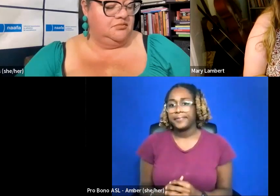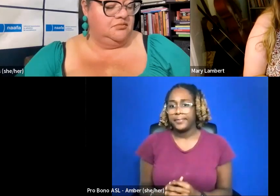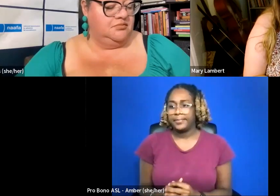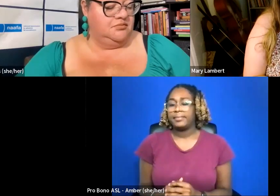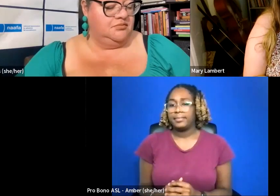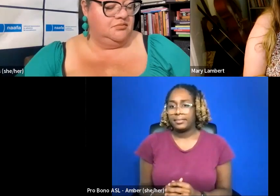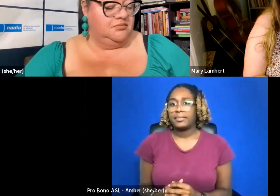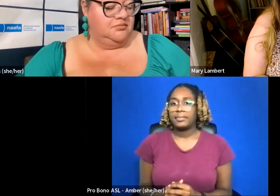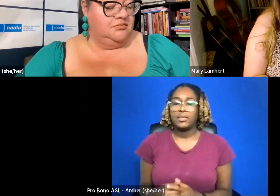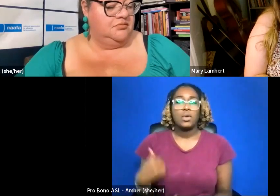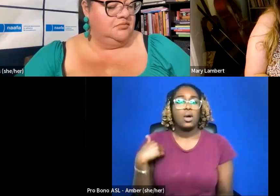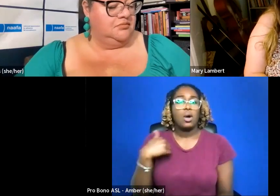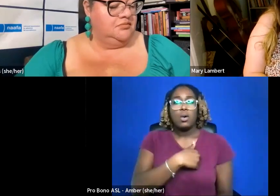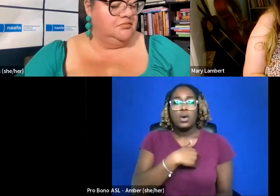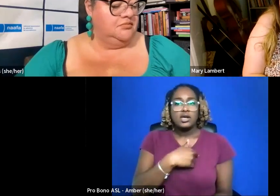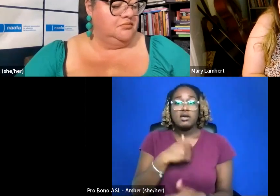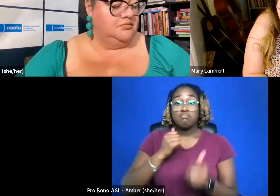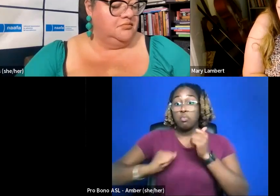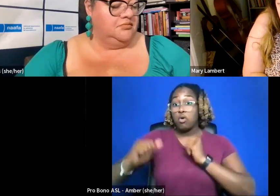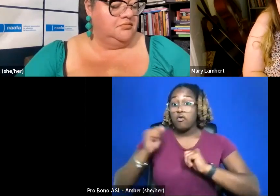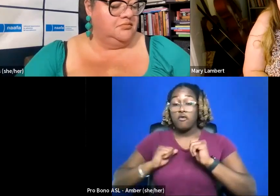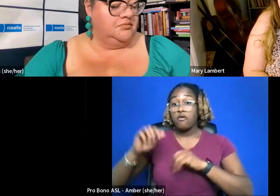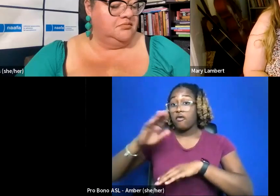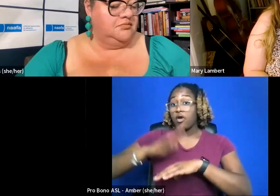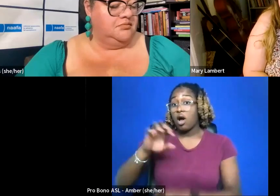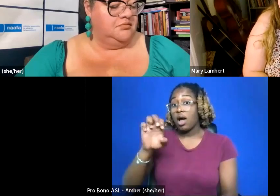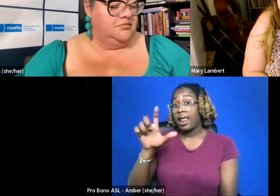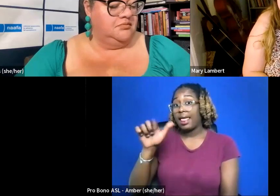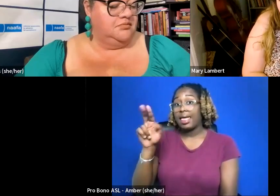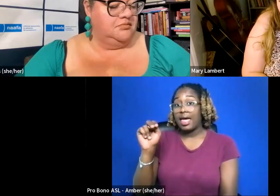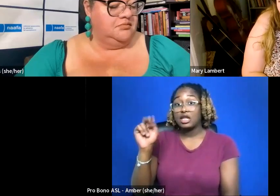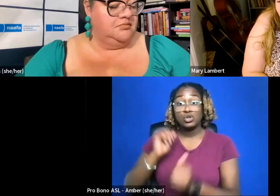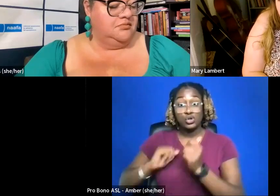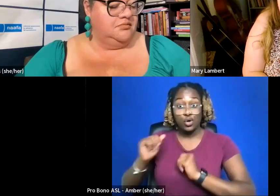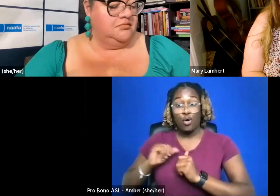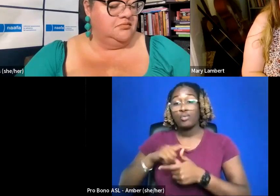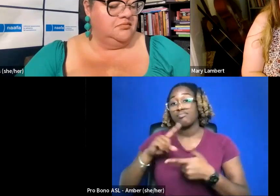we ended up performing it on Ellen DeGeneres. We did it on The Colbert Show.